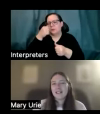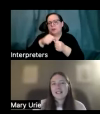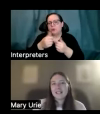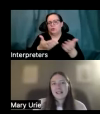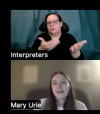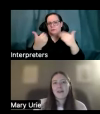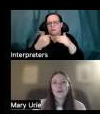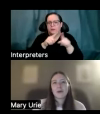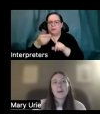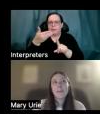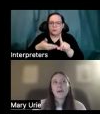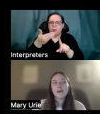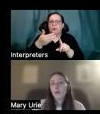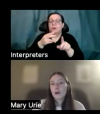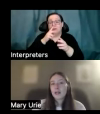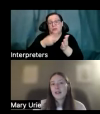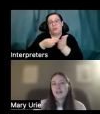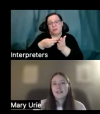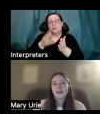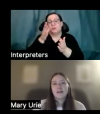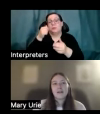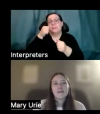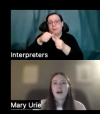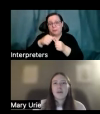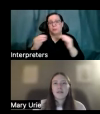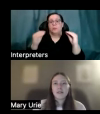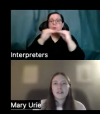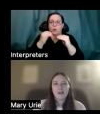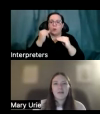honestly they'll remember you more. If you come as yourself,